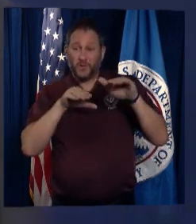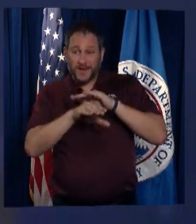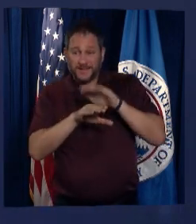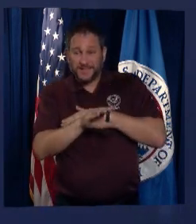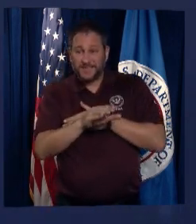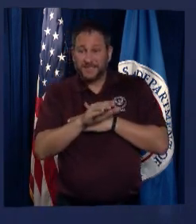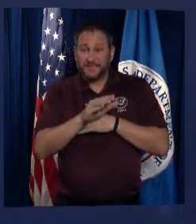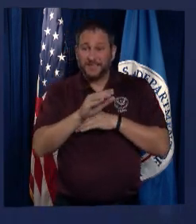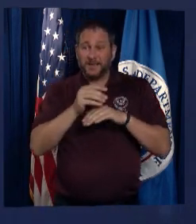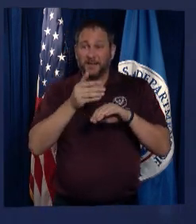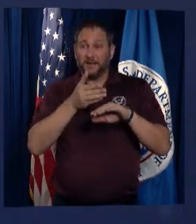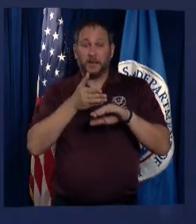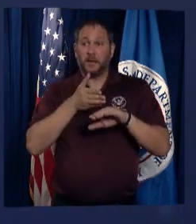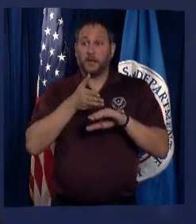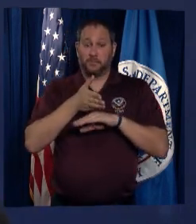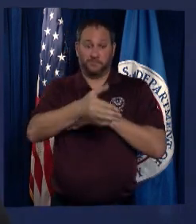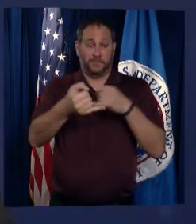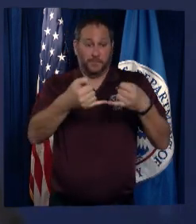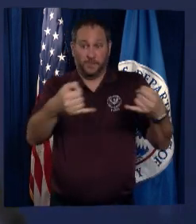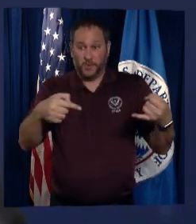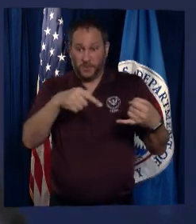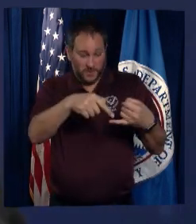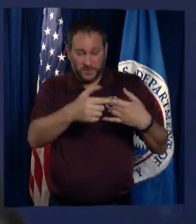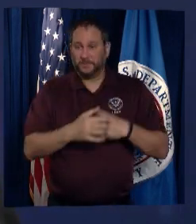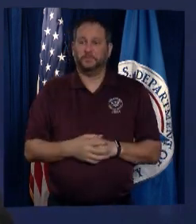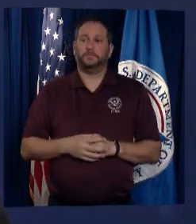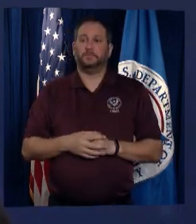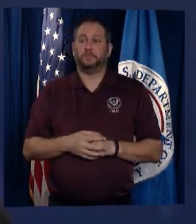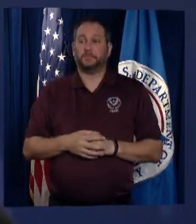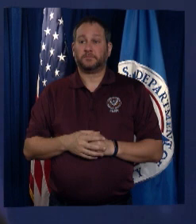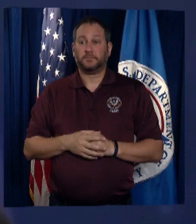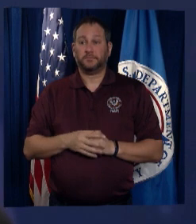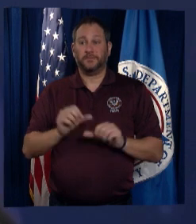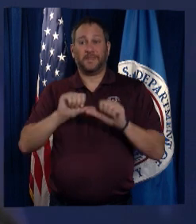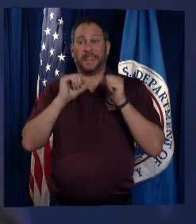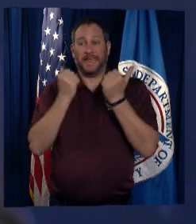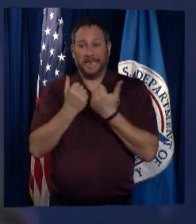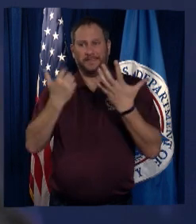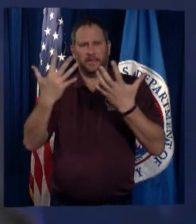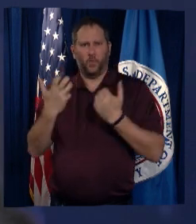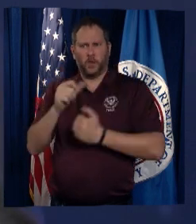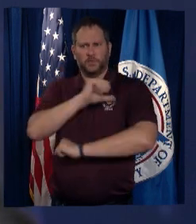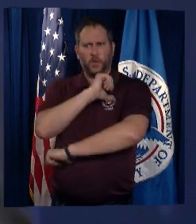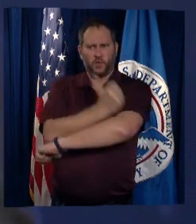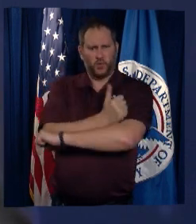Elected officials want credit. We compete for grants, mind-space, brand, and